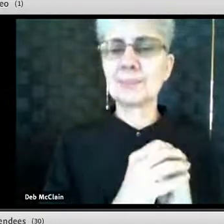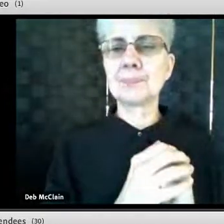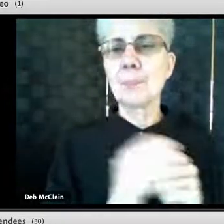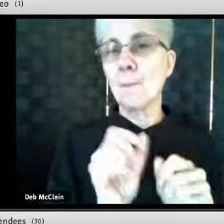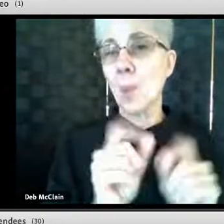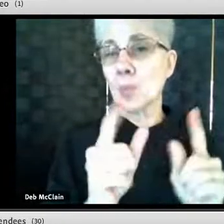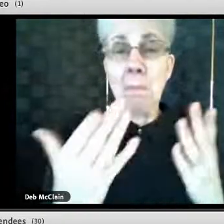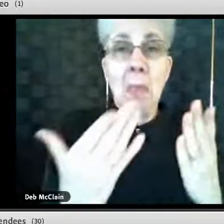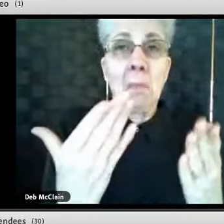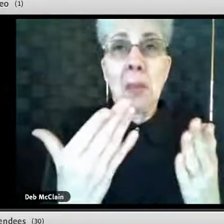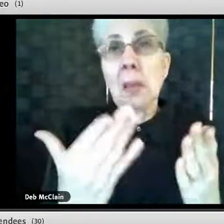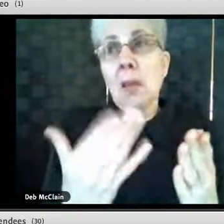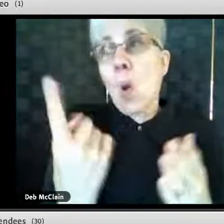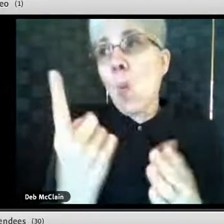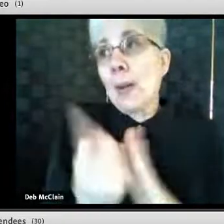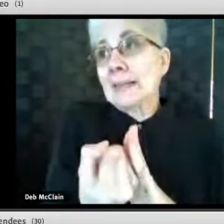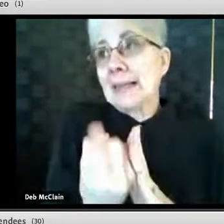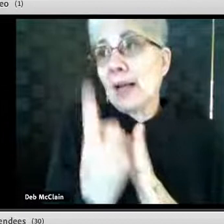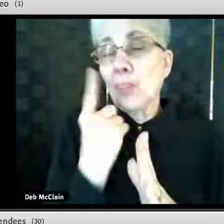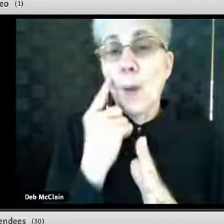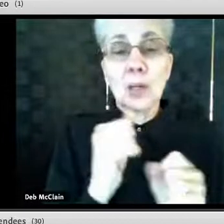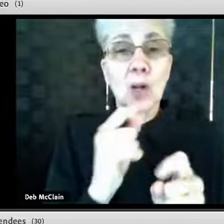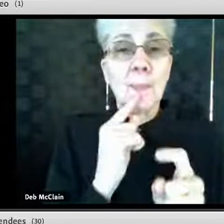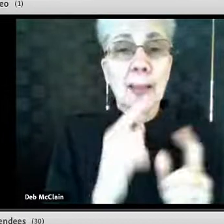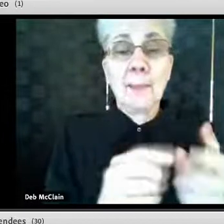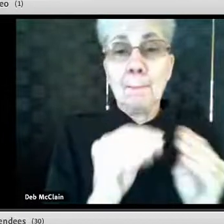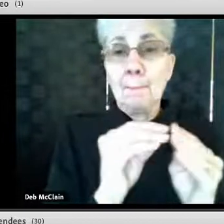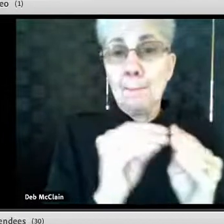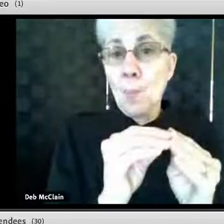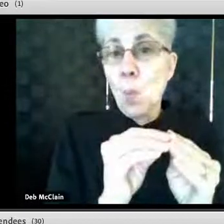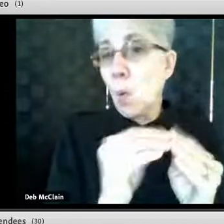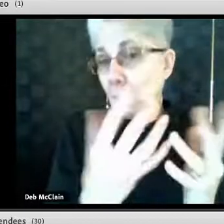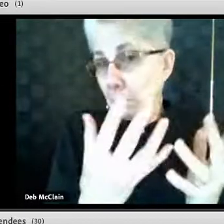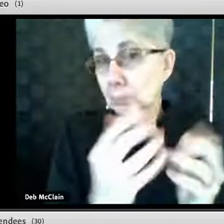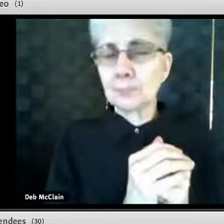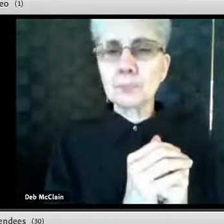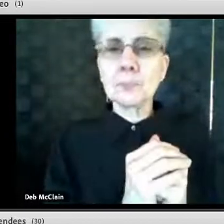Maybe it was a one-second thought, but it could be more.